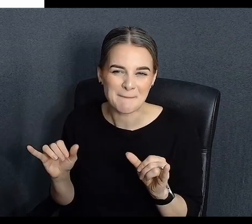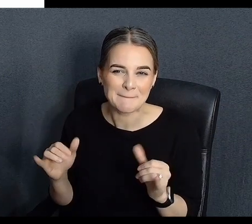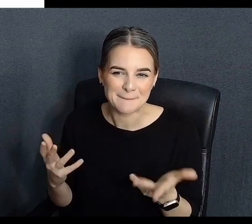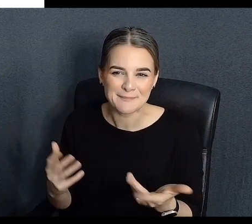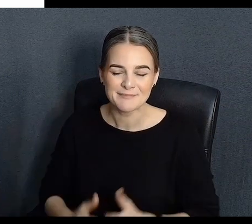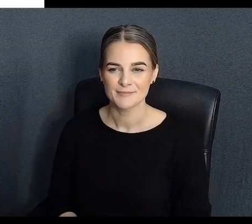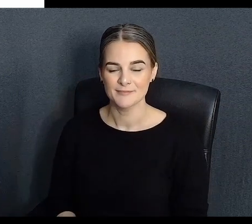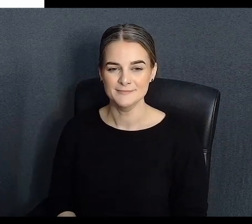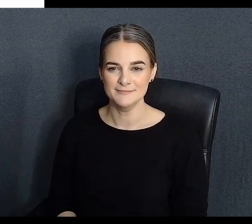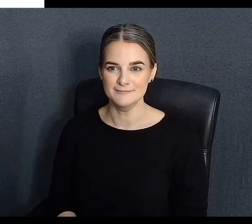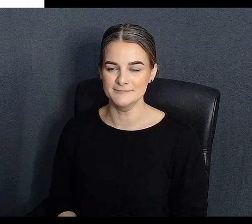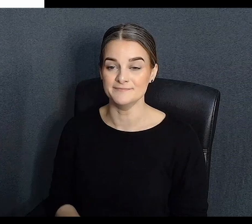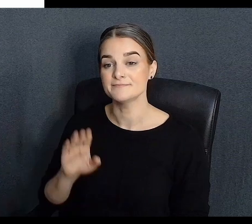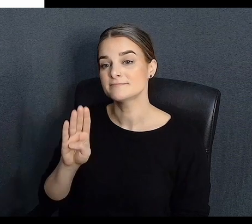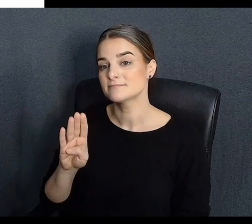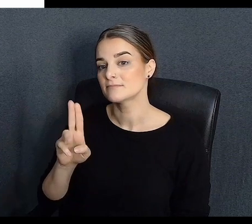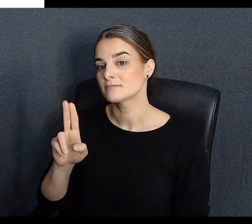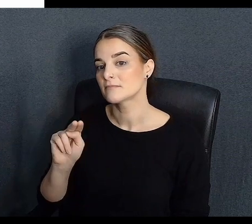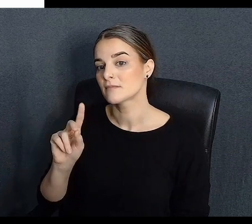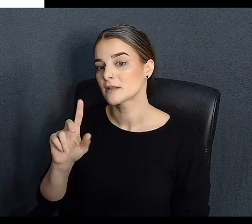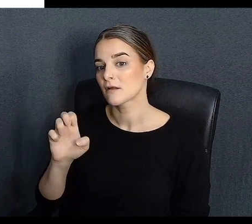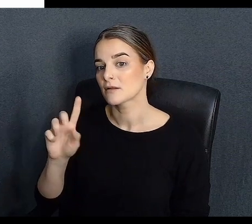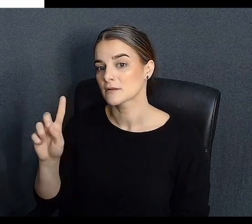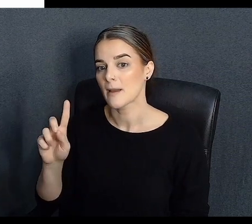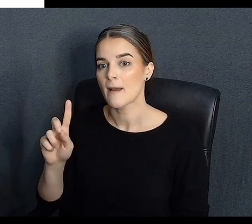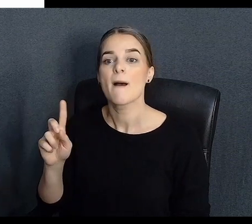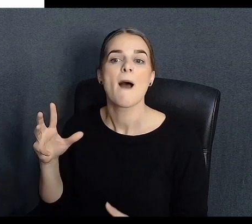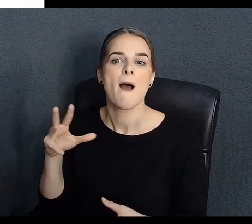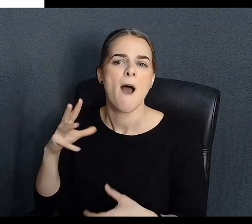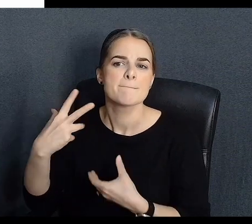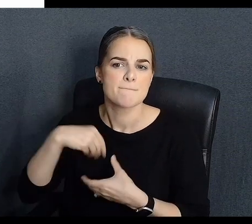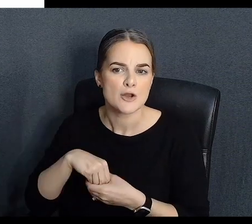A bundled iPad, that is going to be an-- we're going to use that term